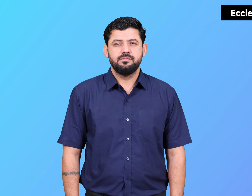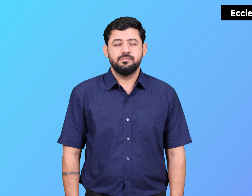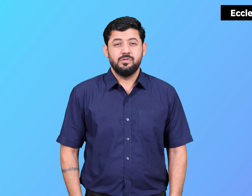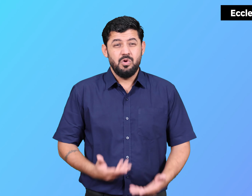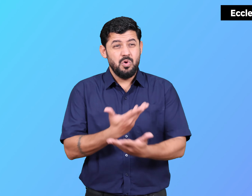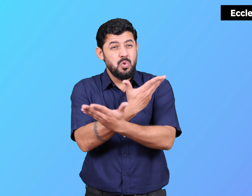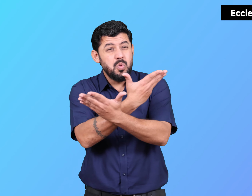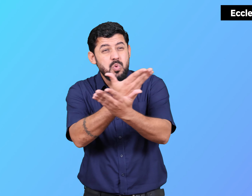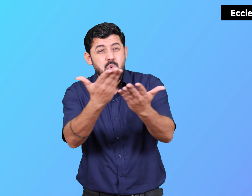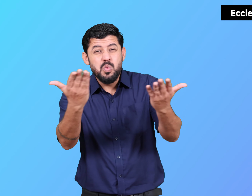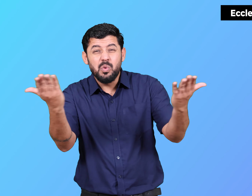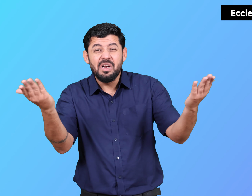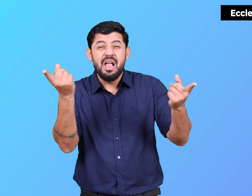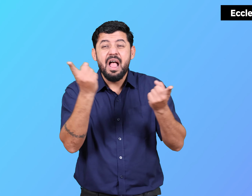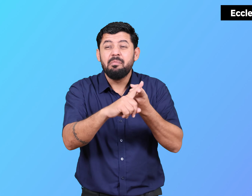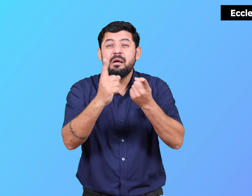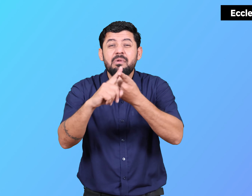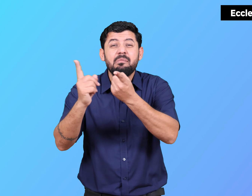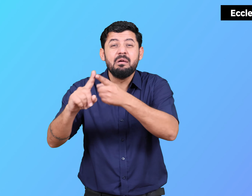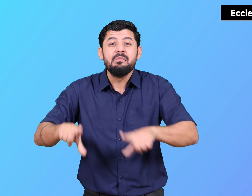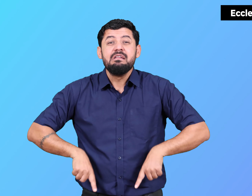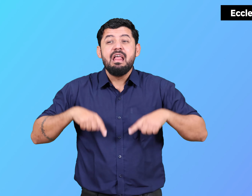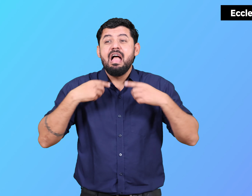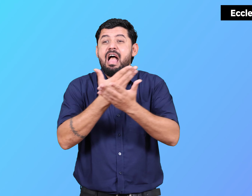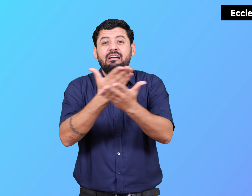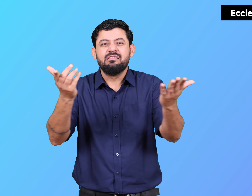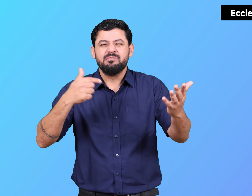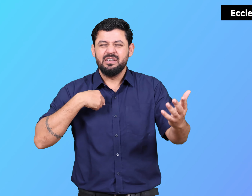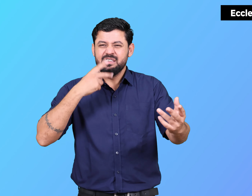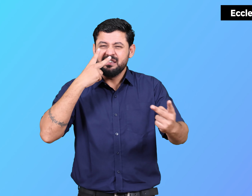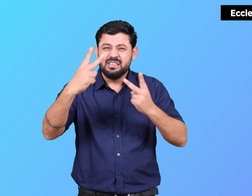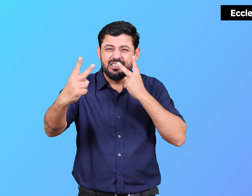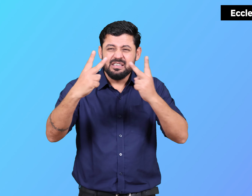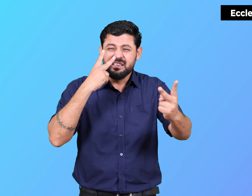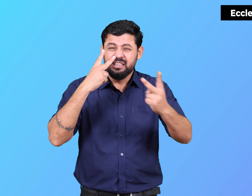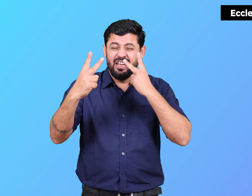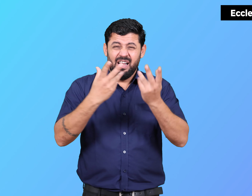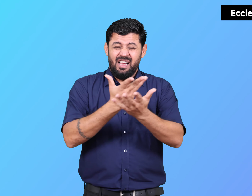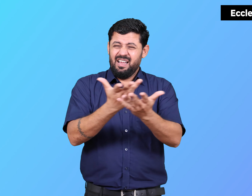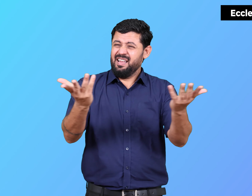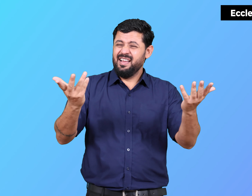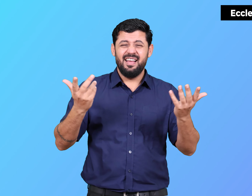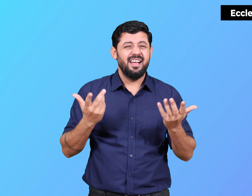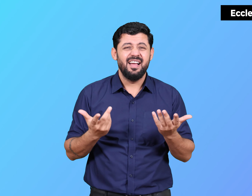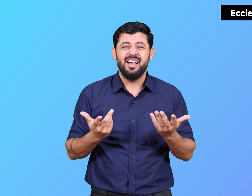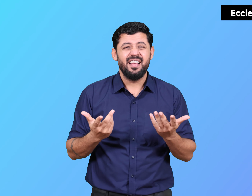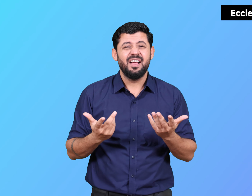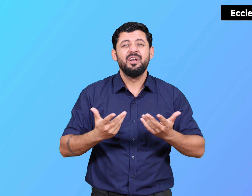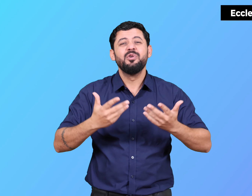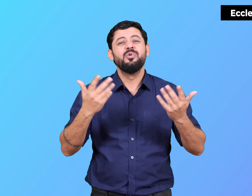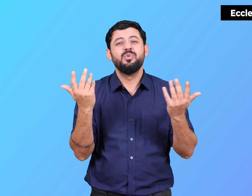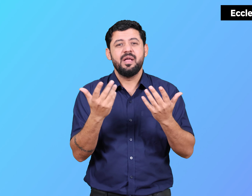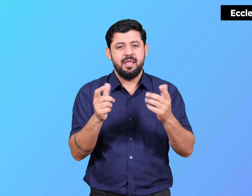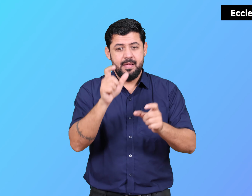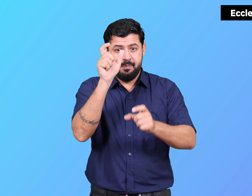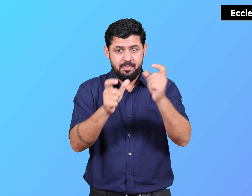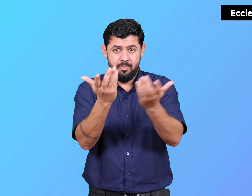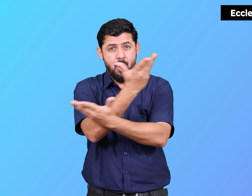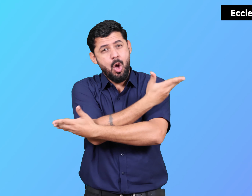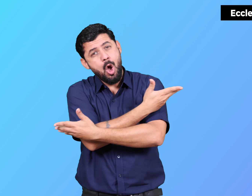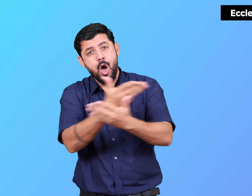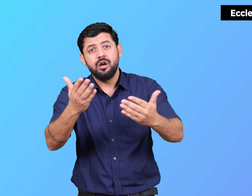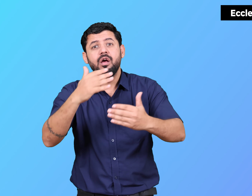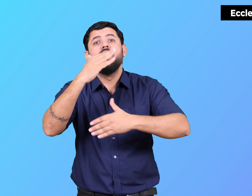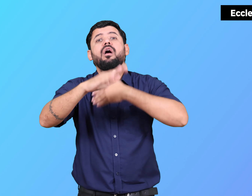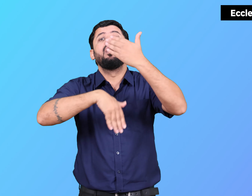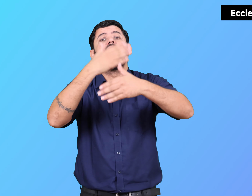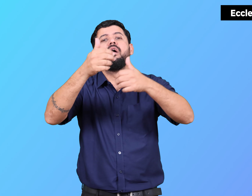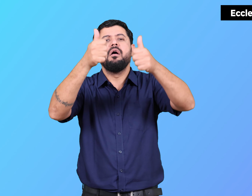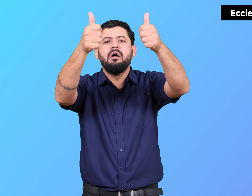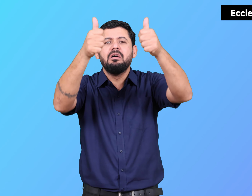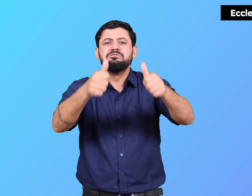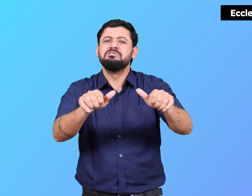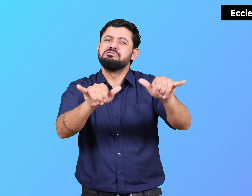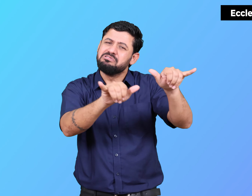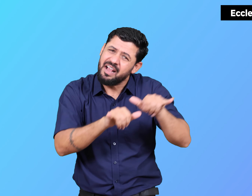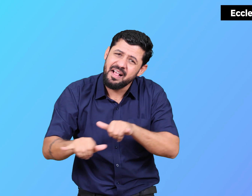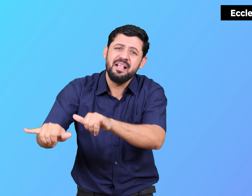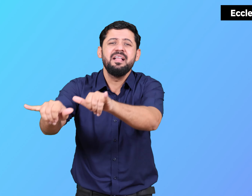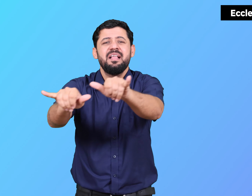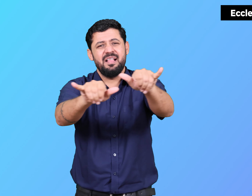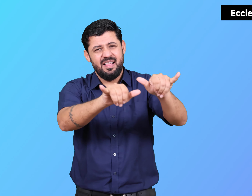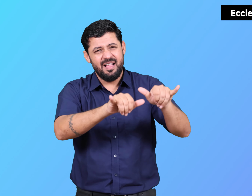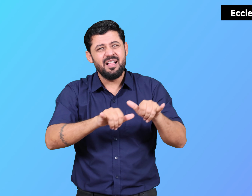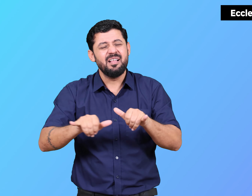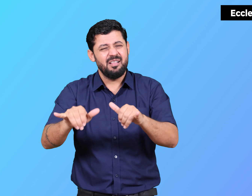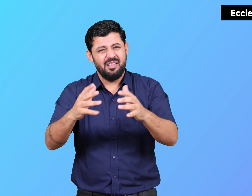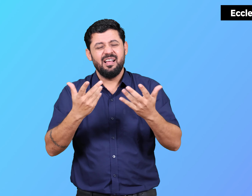Of all the things that happen in this life, the worst thing is that all people end life the same way.